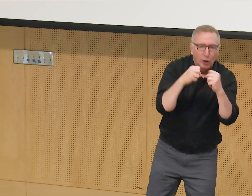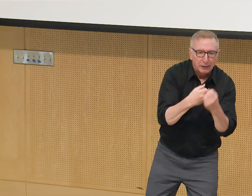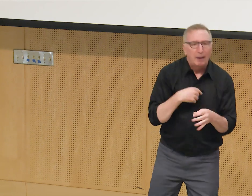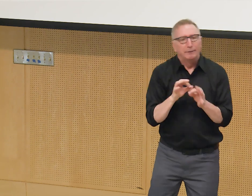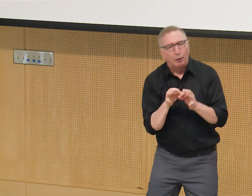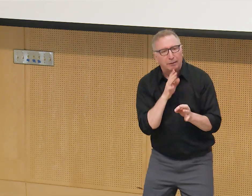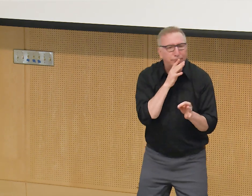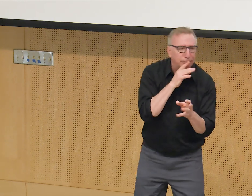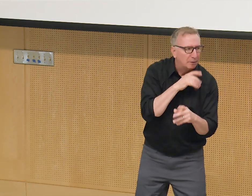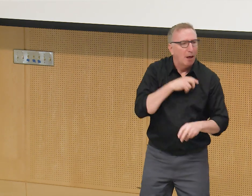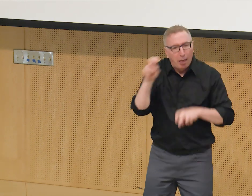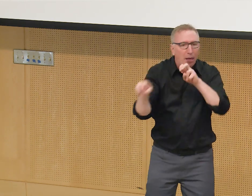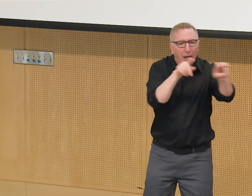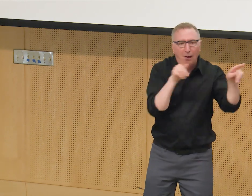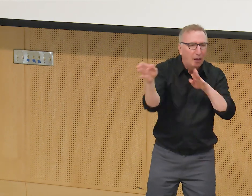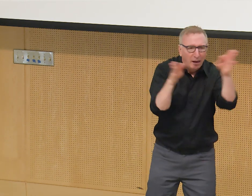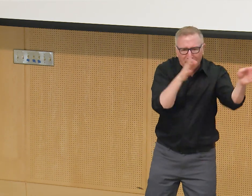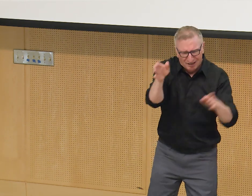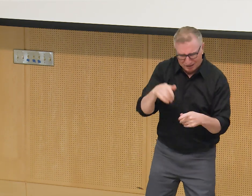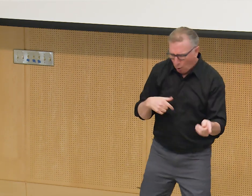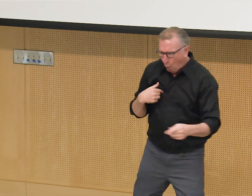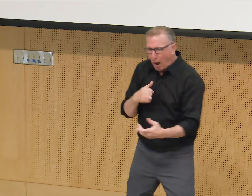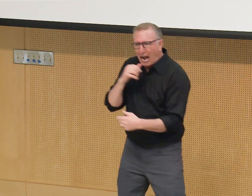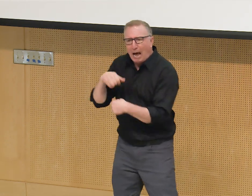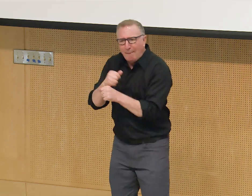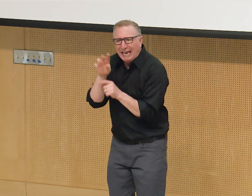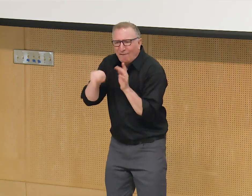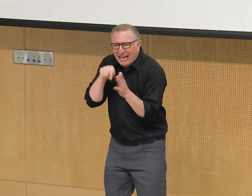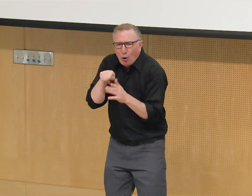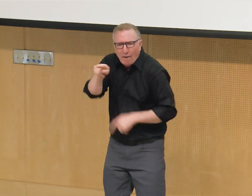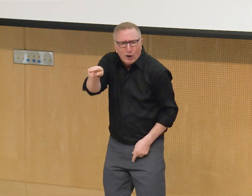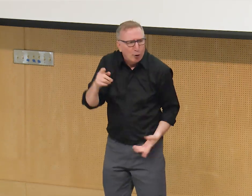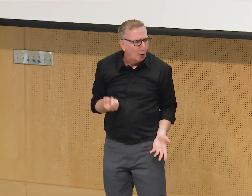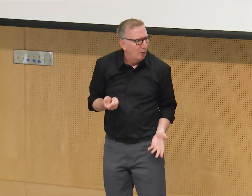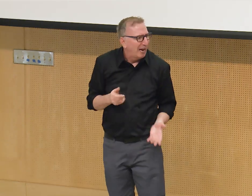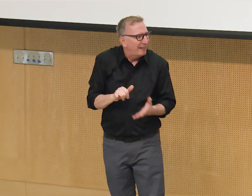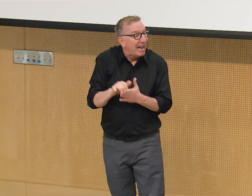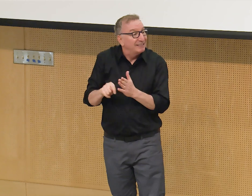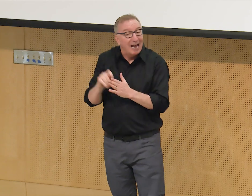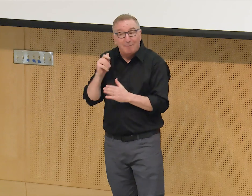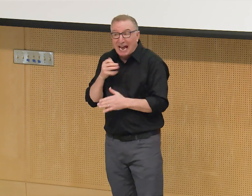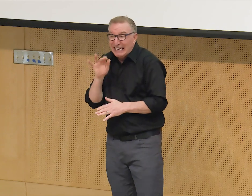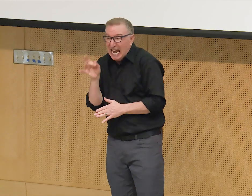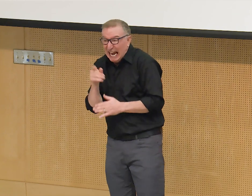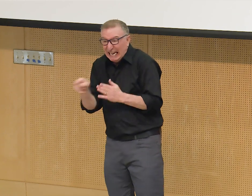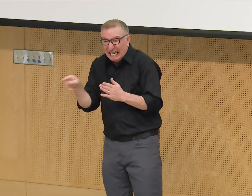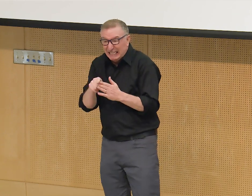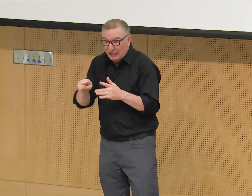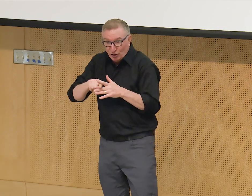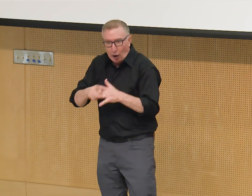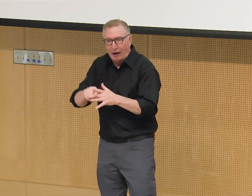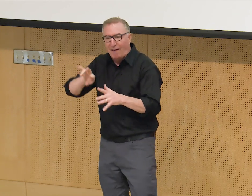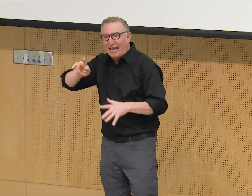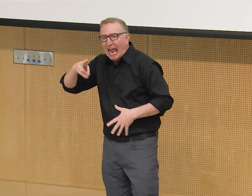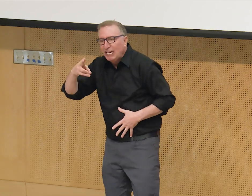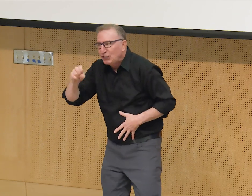And Dan was saying, "Oh, well, we've got to get out to a workshop and do all these things," and I wanted to make a video of him,